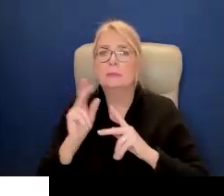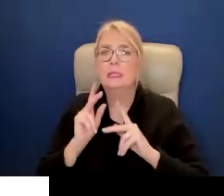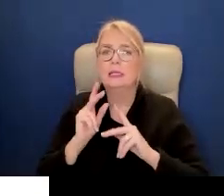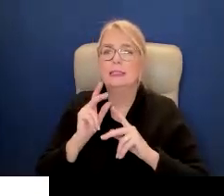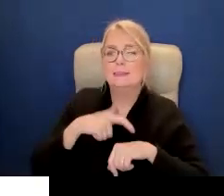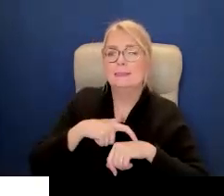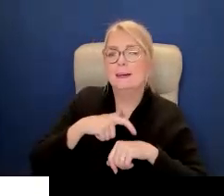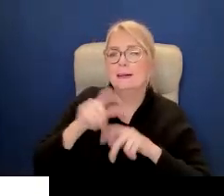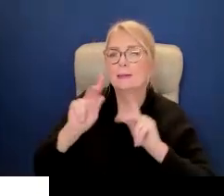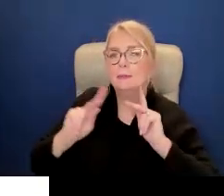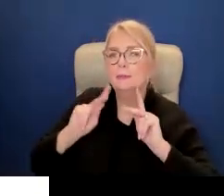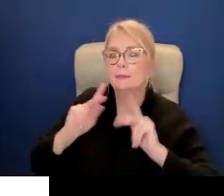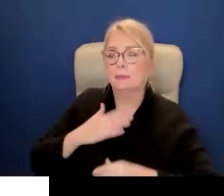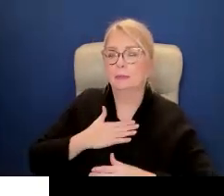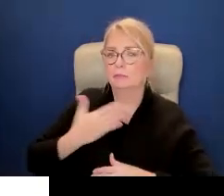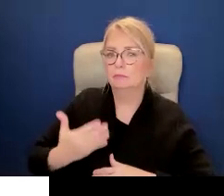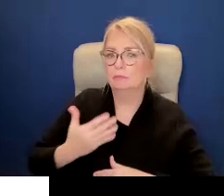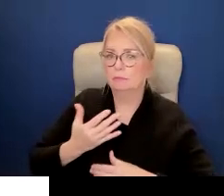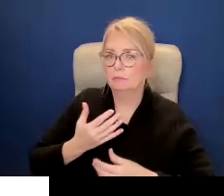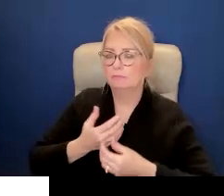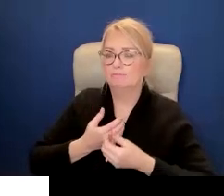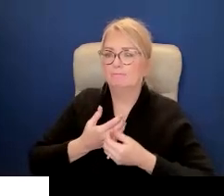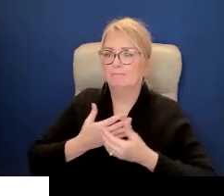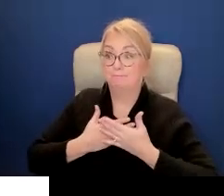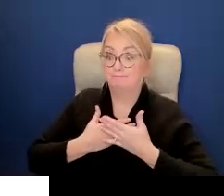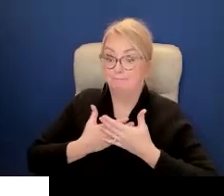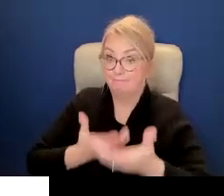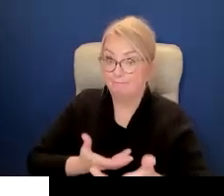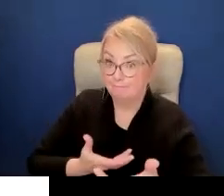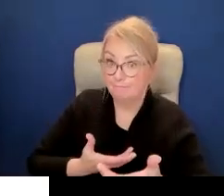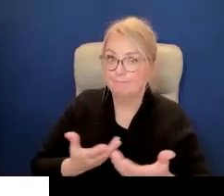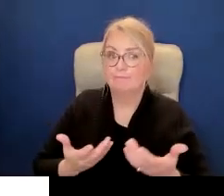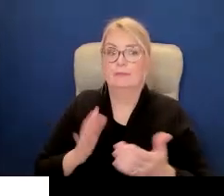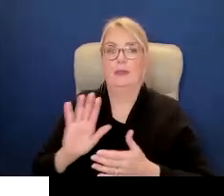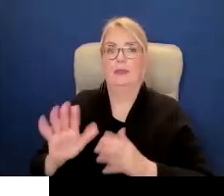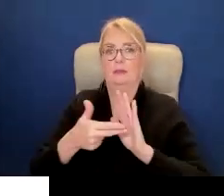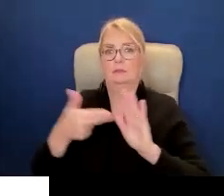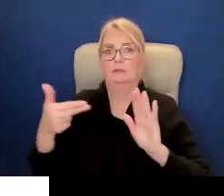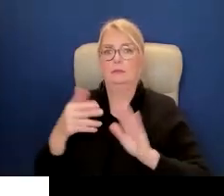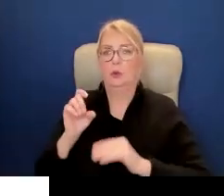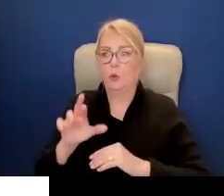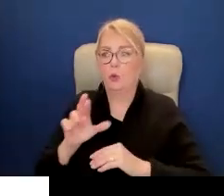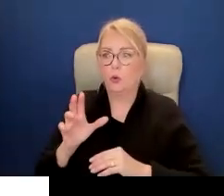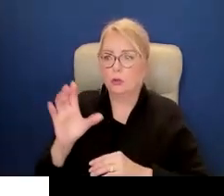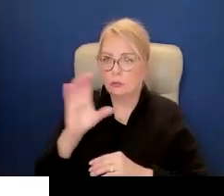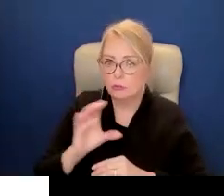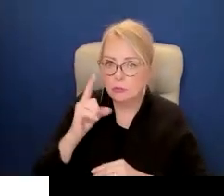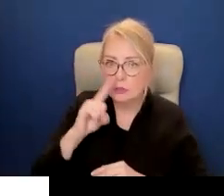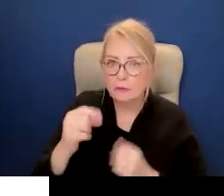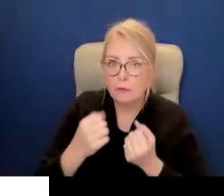Or seek aid when they feel comfortable and supported. Confidentiality is key.